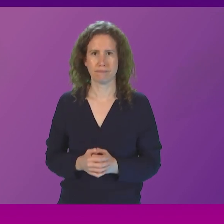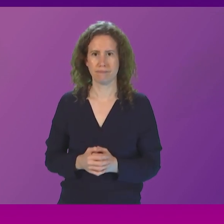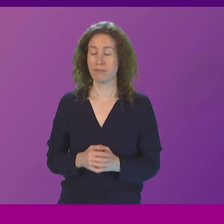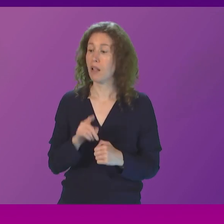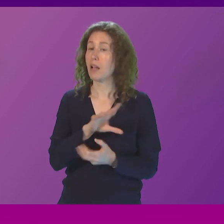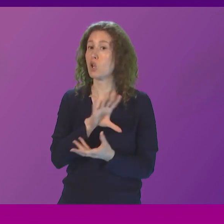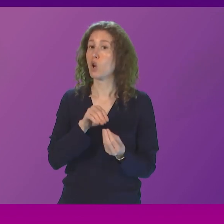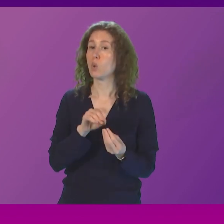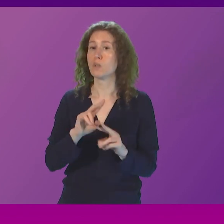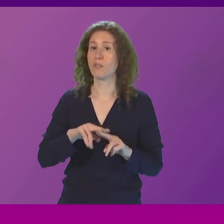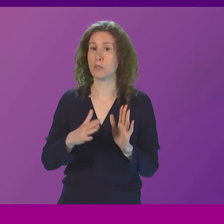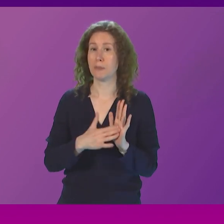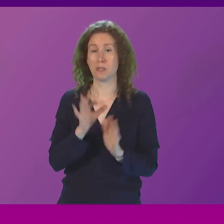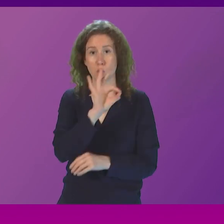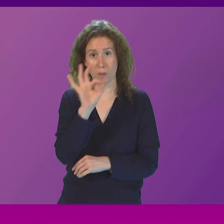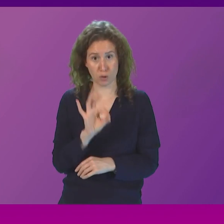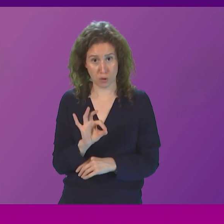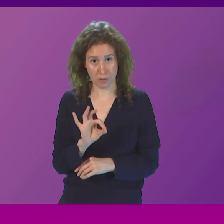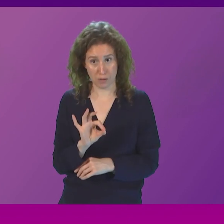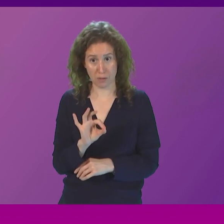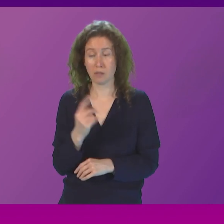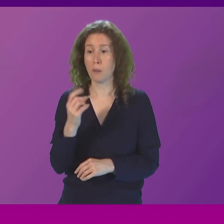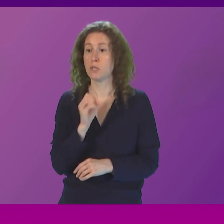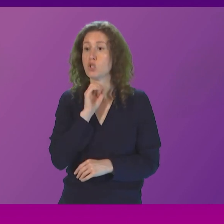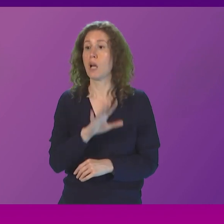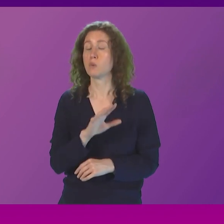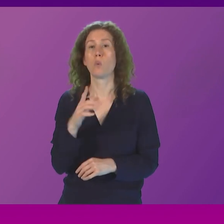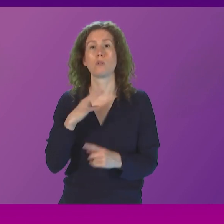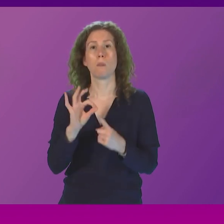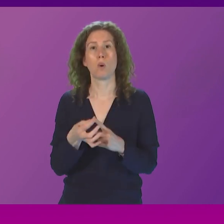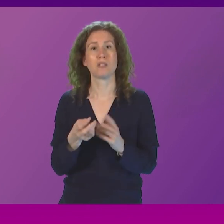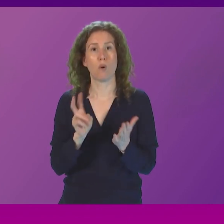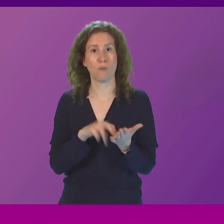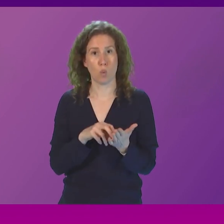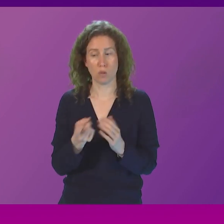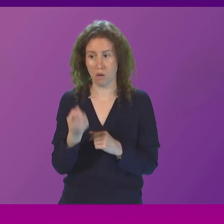On a point of order, Presiding Officer.